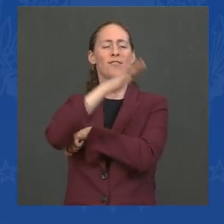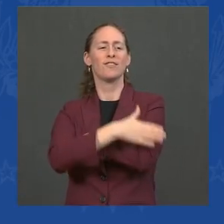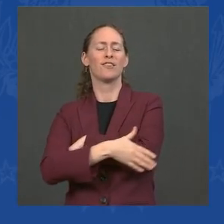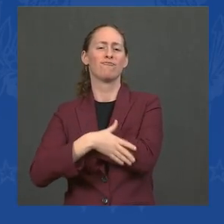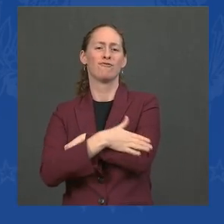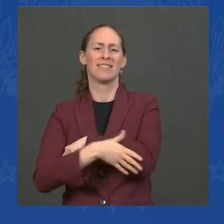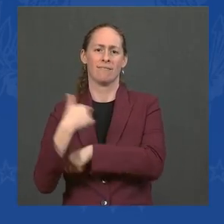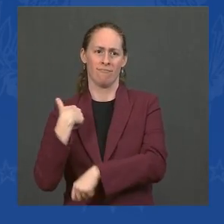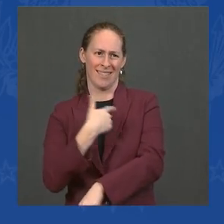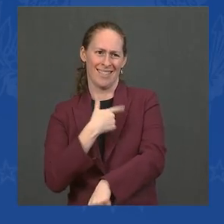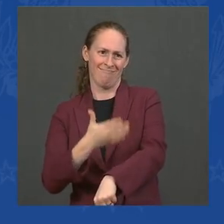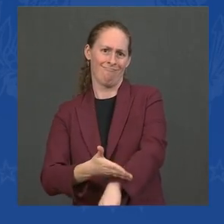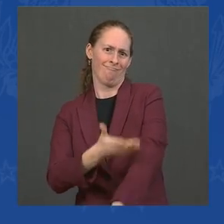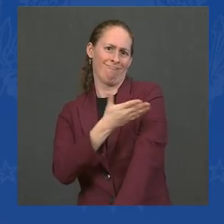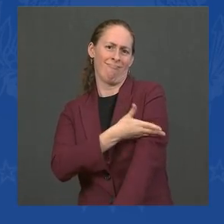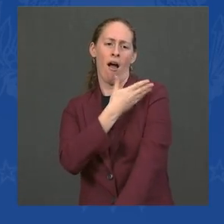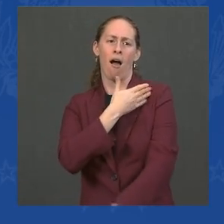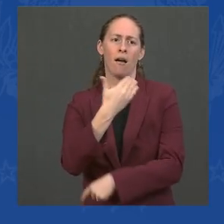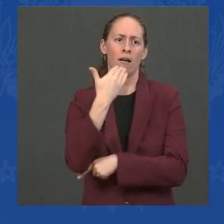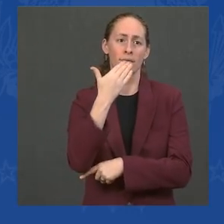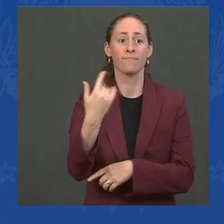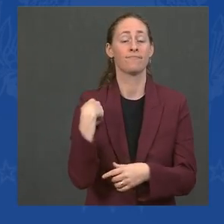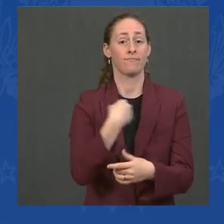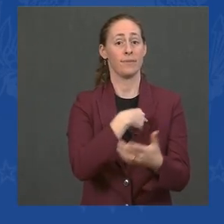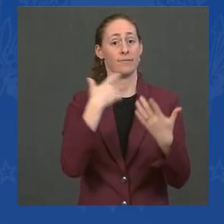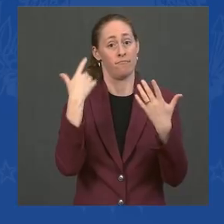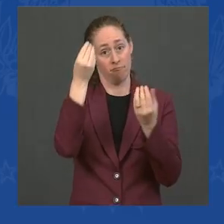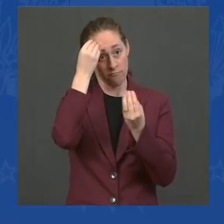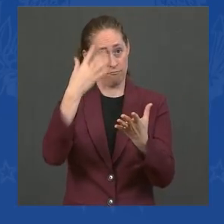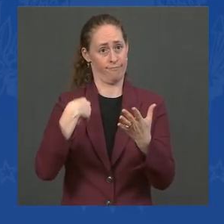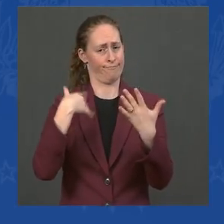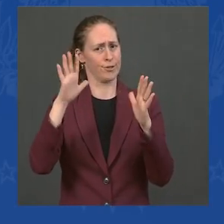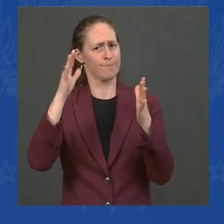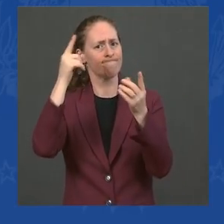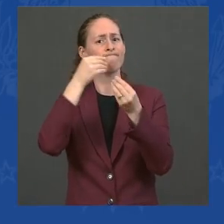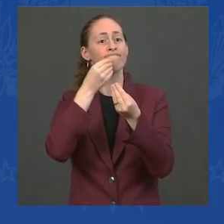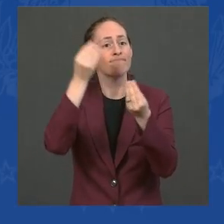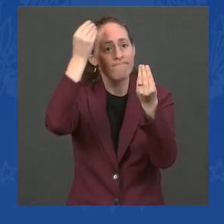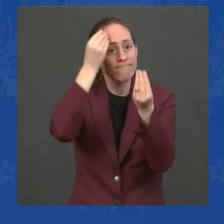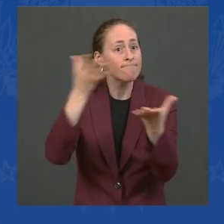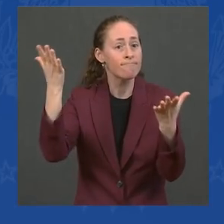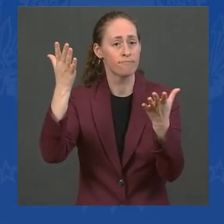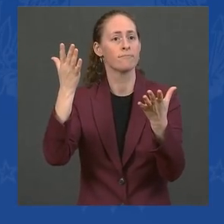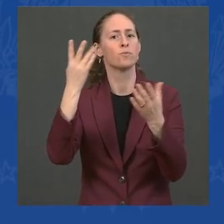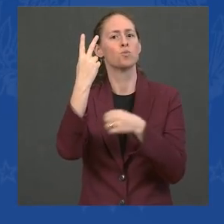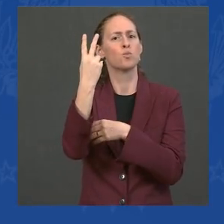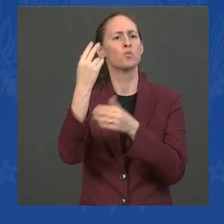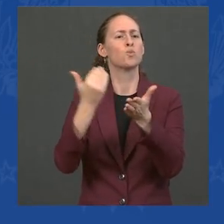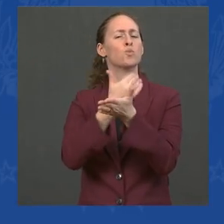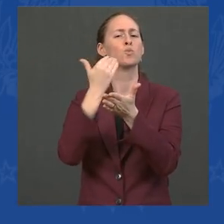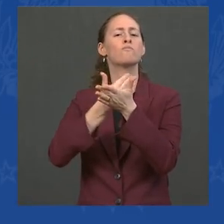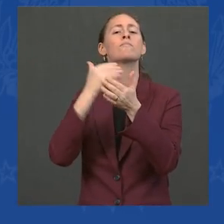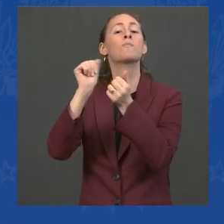I announced two additional agreements with organized labor requiring vaccines for state workers